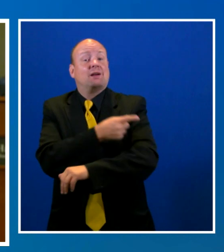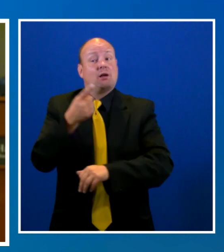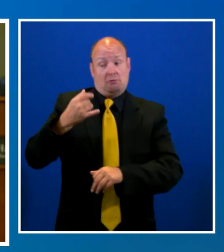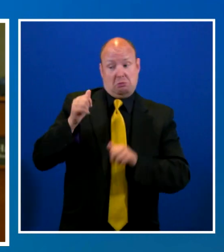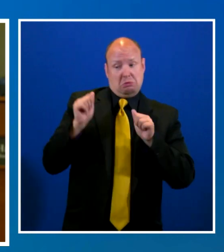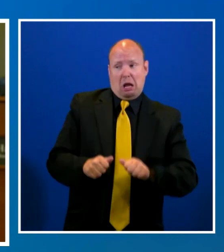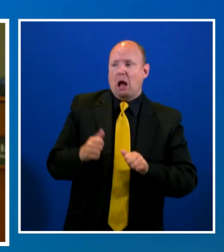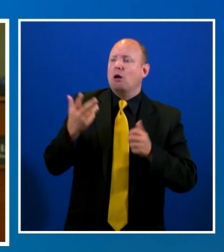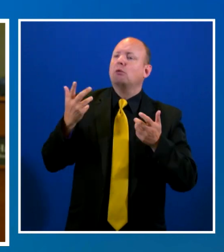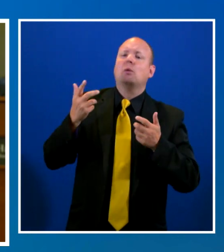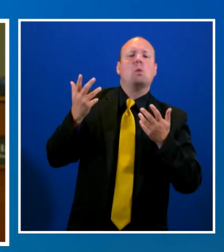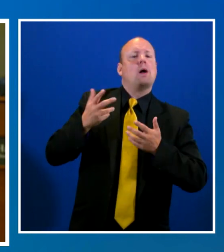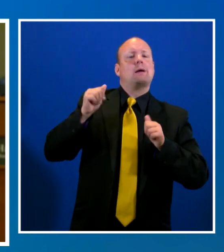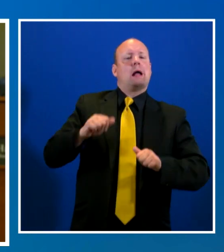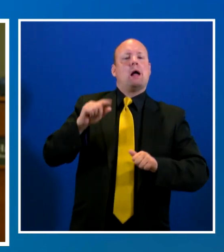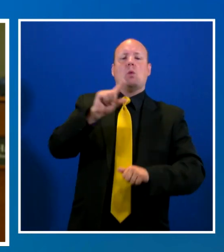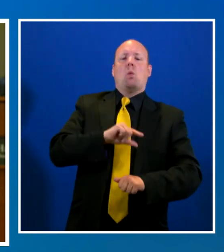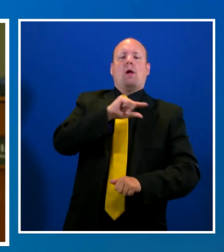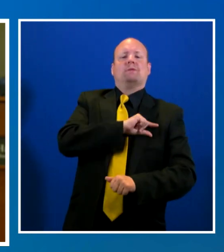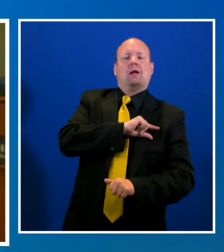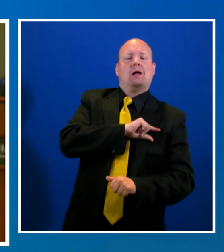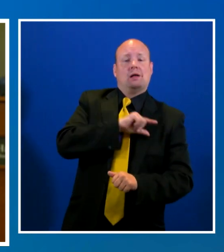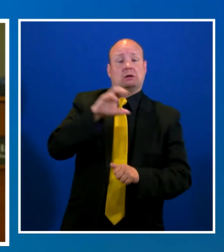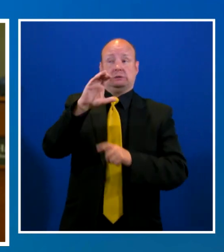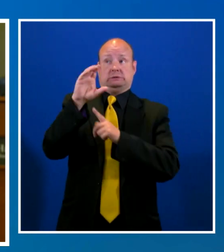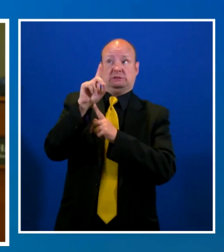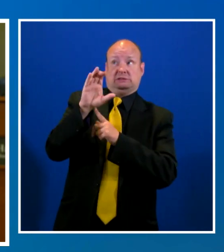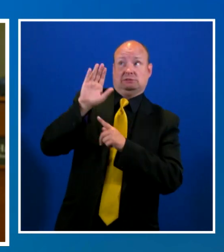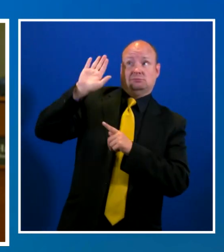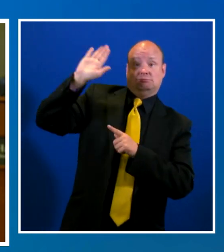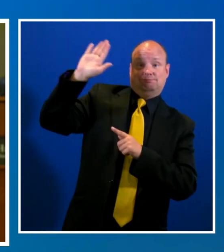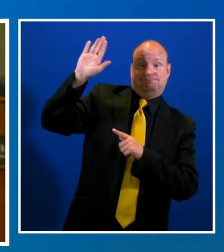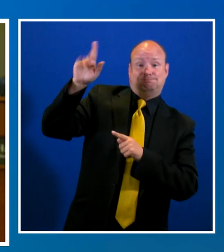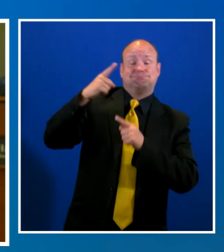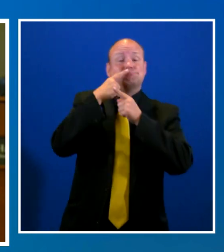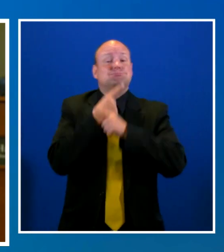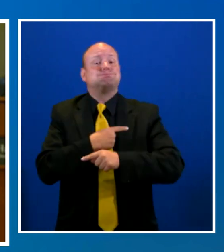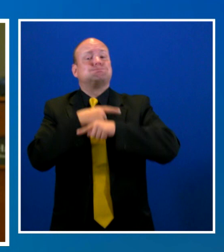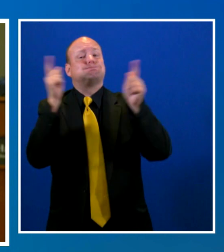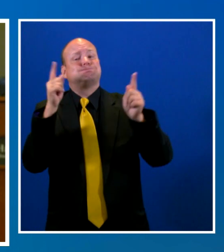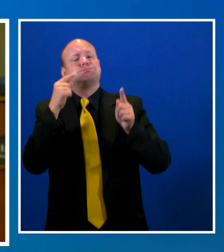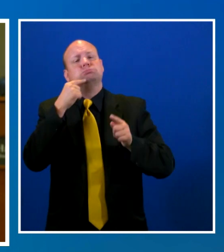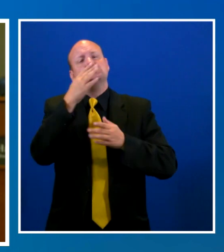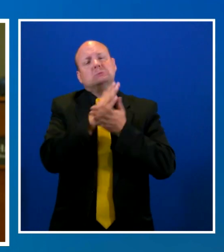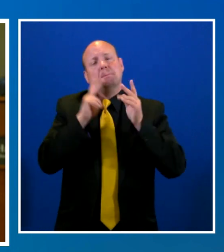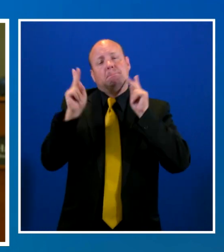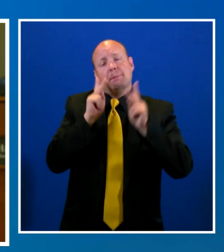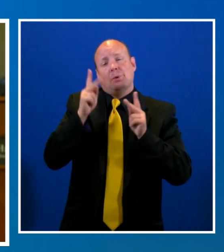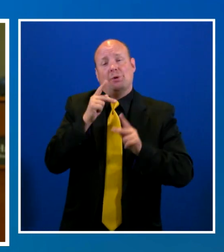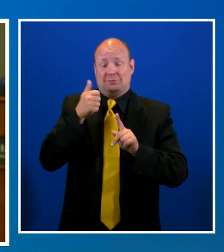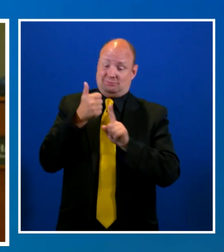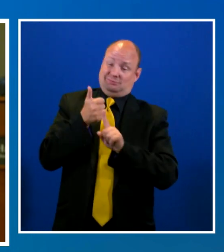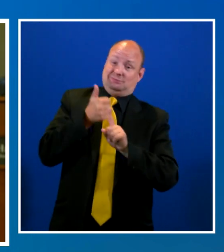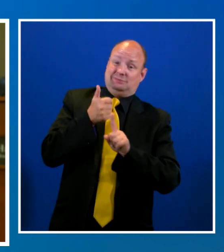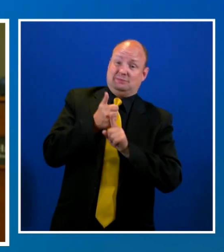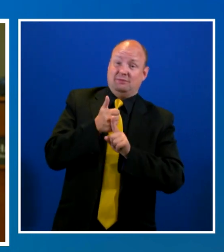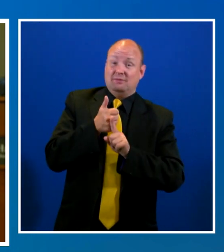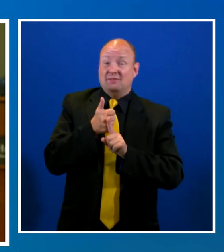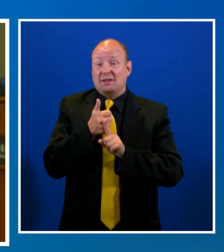This week, the CDC announced that certain people who are moderately to severely immunocompromised can now get a